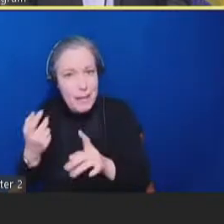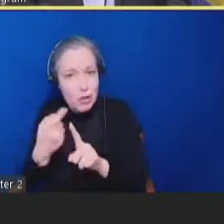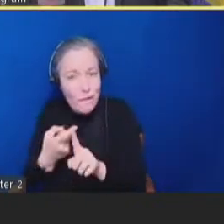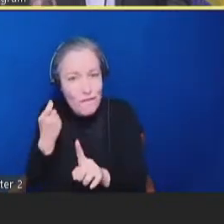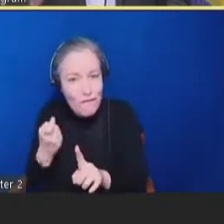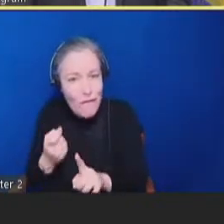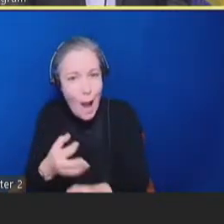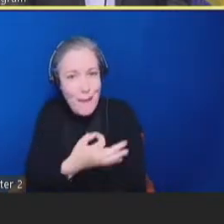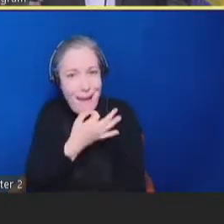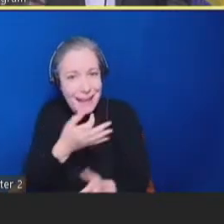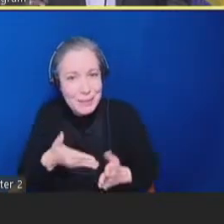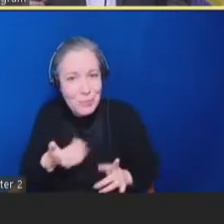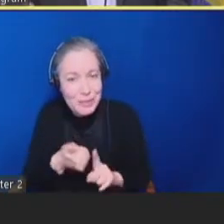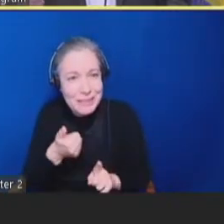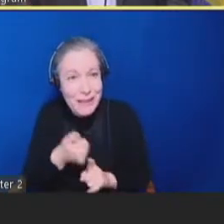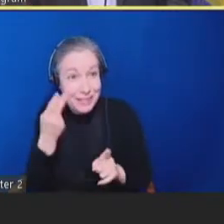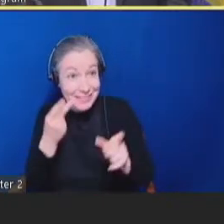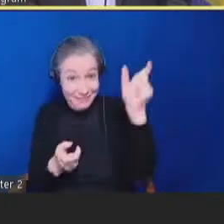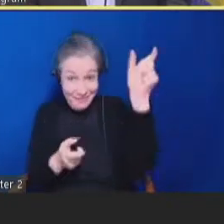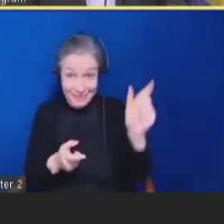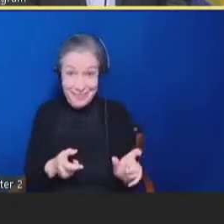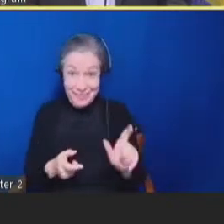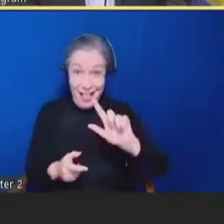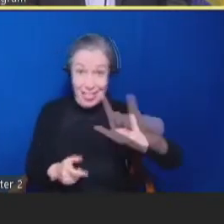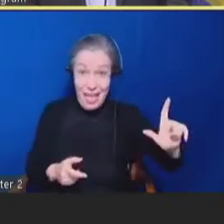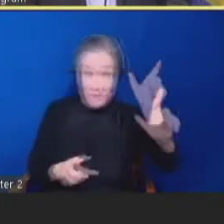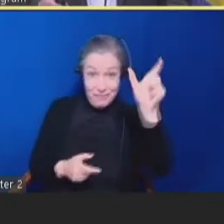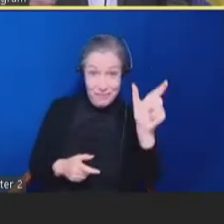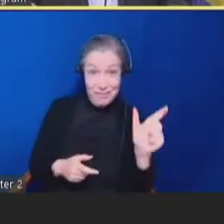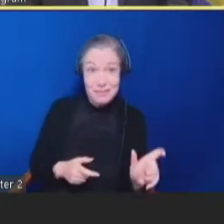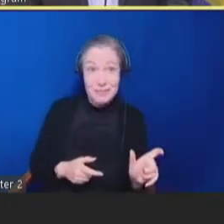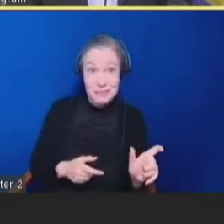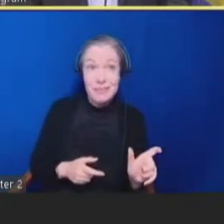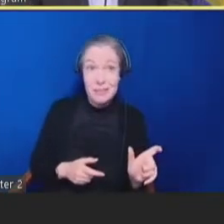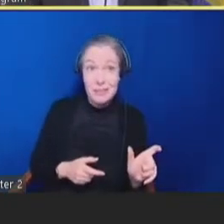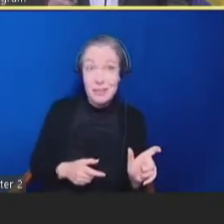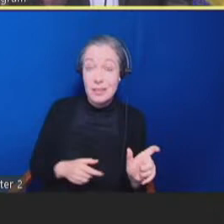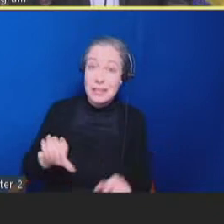direct to the different stakeholders participating in this. There's an R&D thinking from the earlier